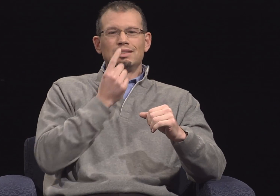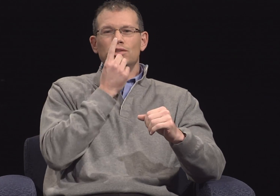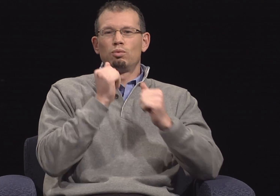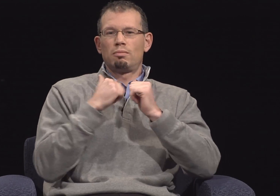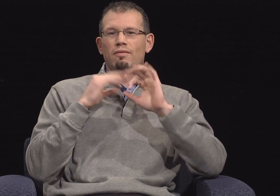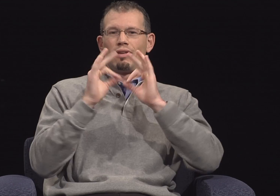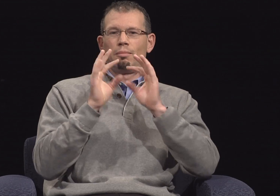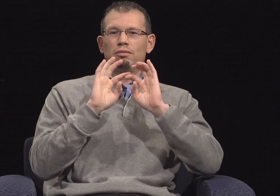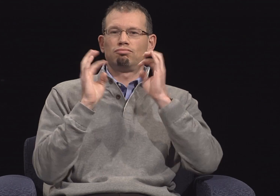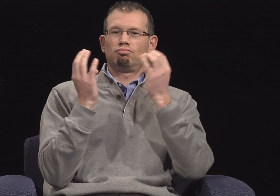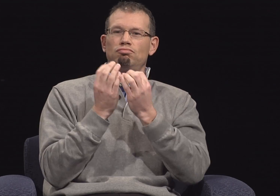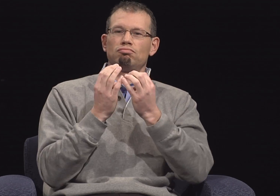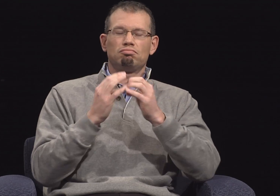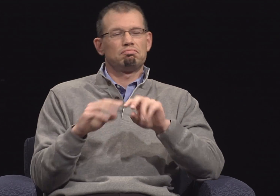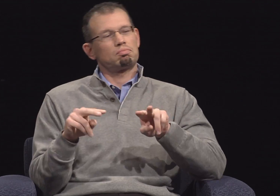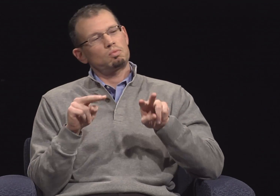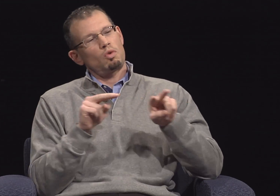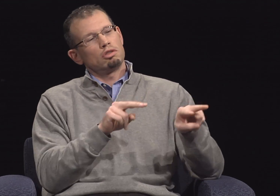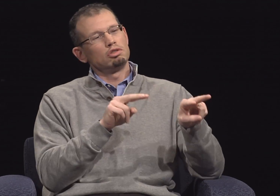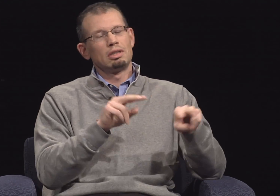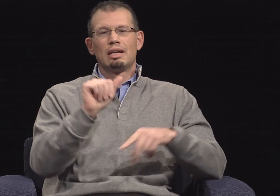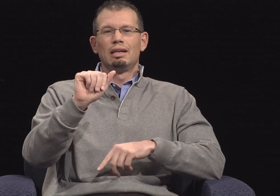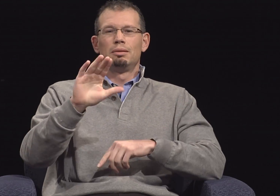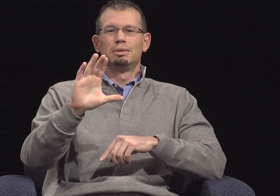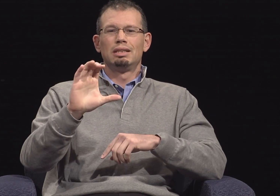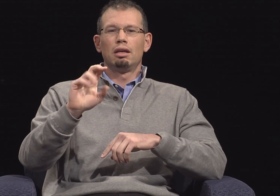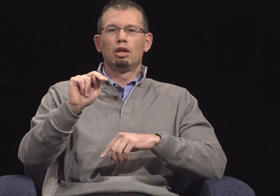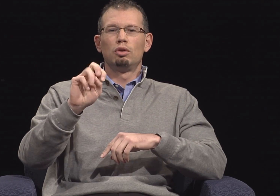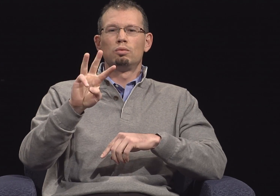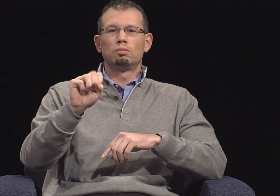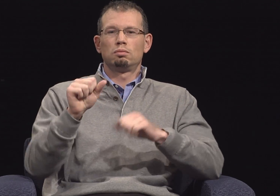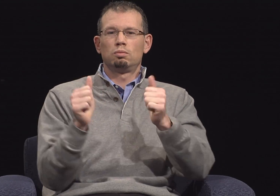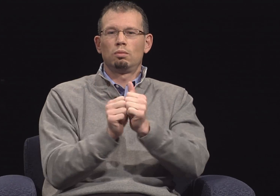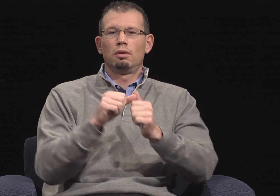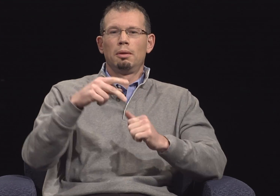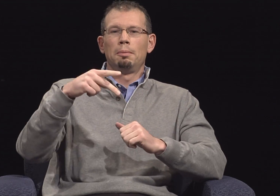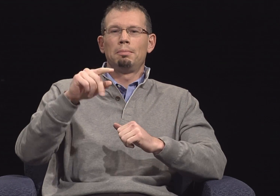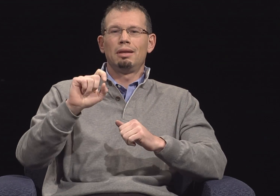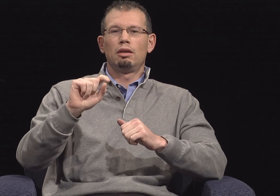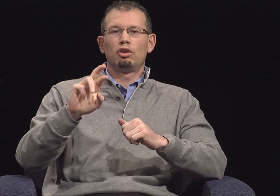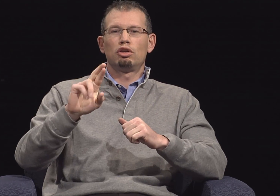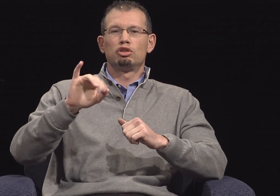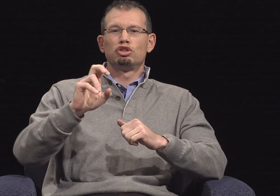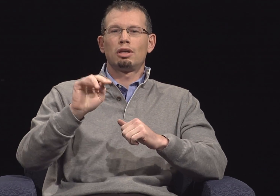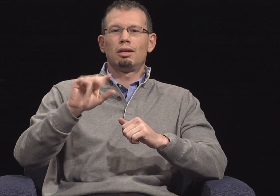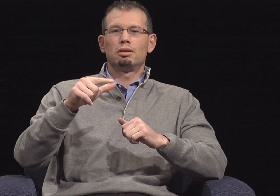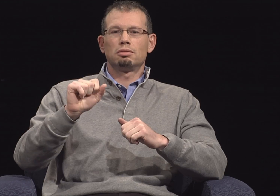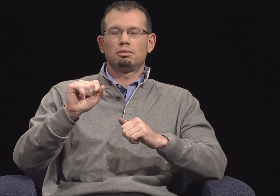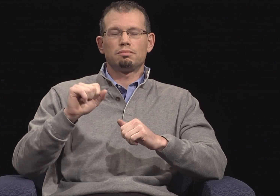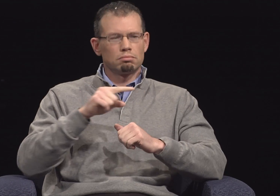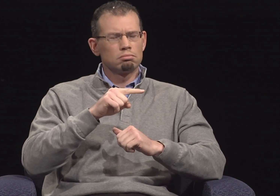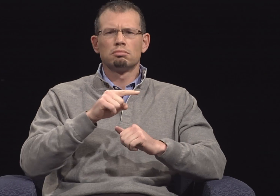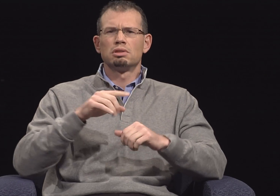I was sitting at the dinner table with my family and we were watching the ABC News with Peter Jennings.